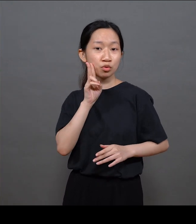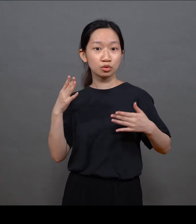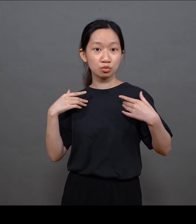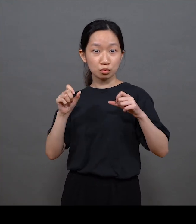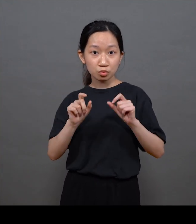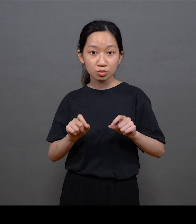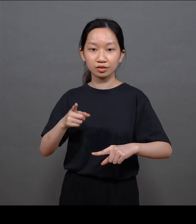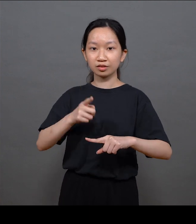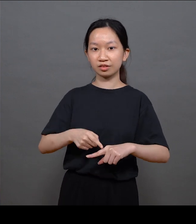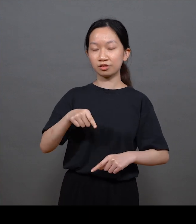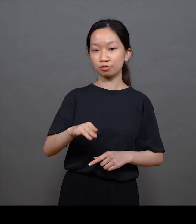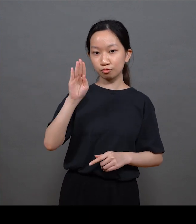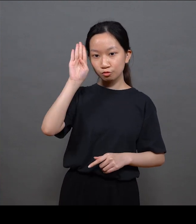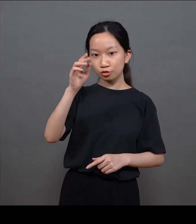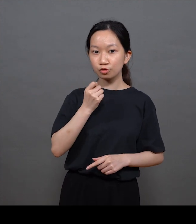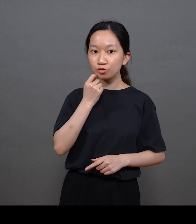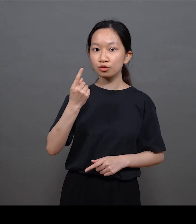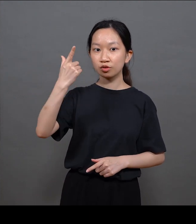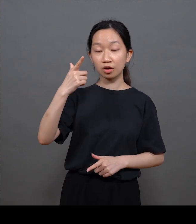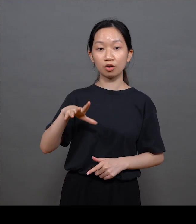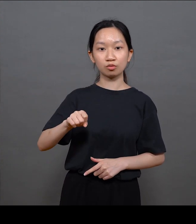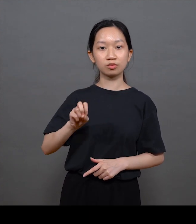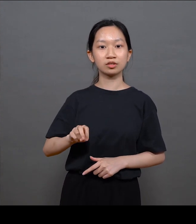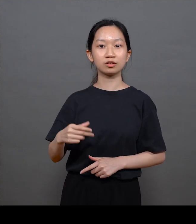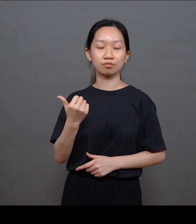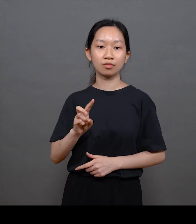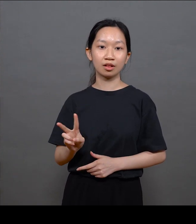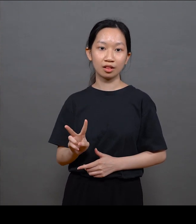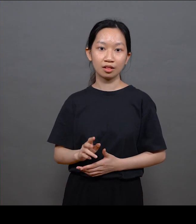but something, you know, serious for the future that adults can also use